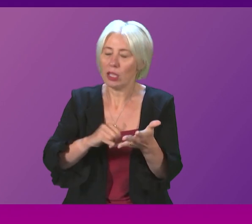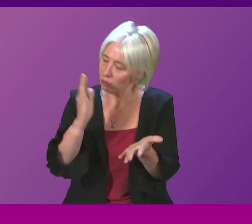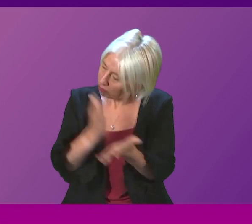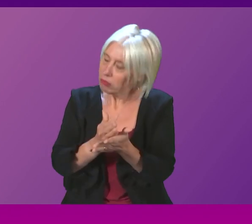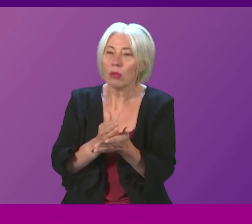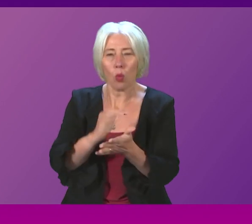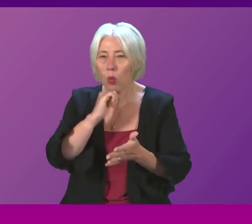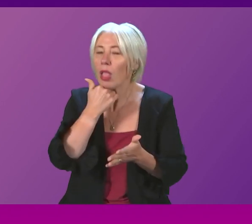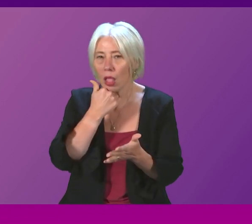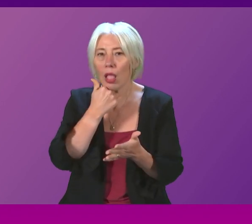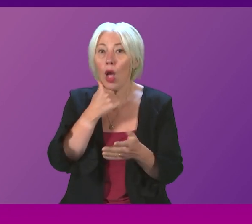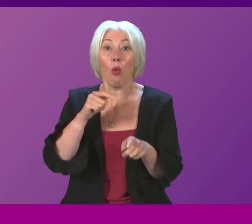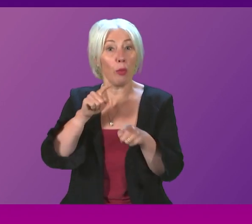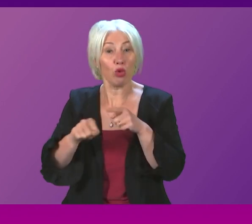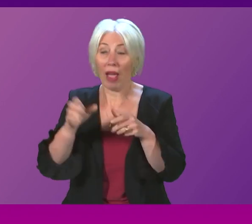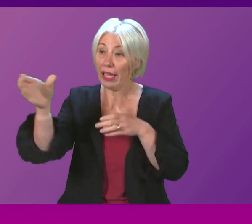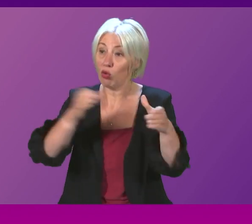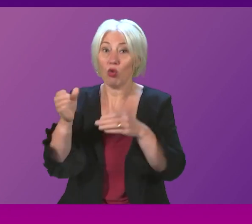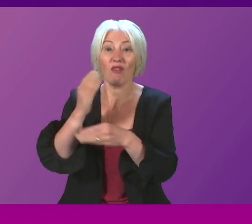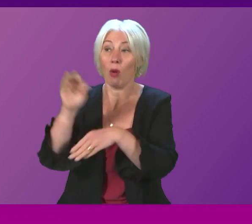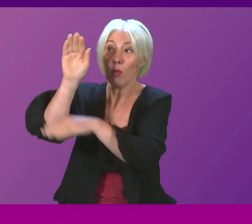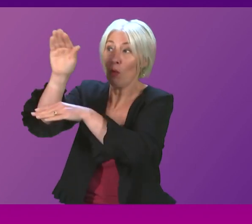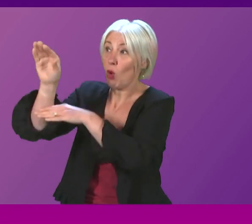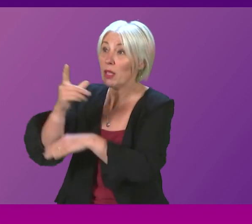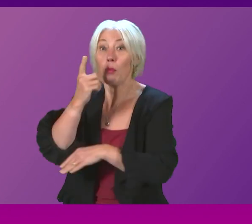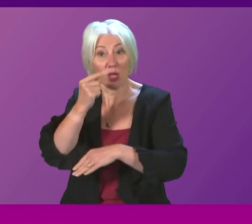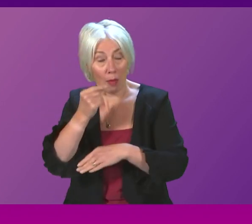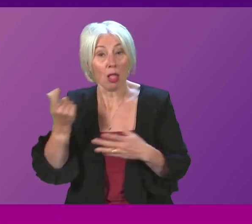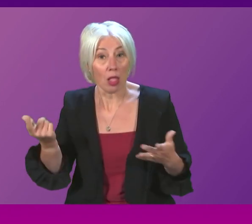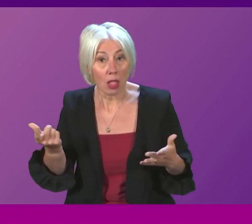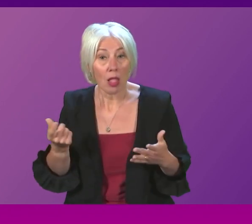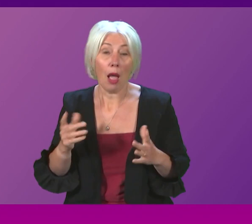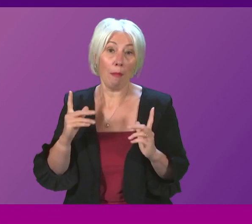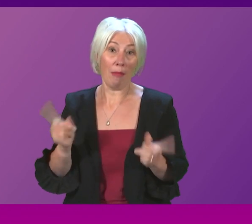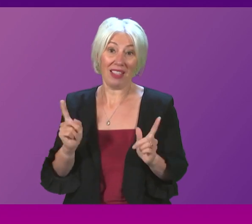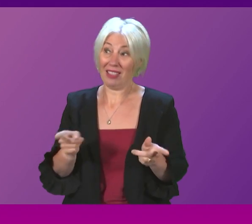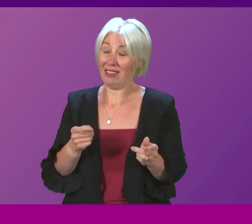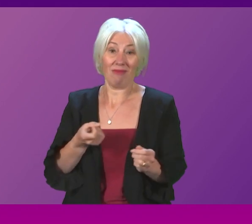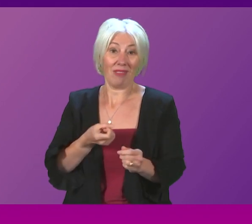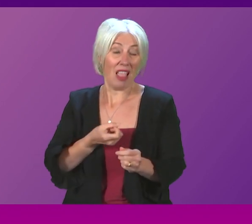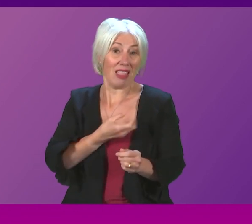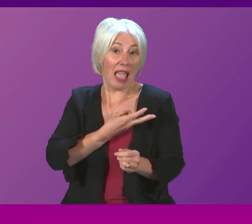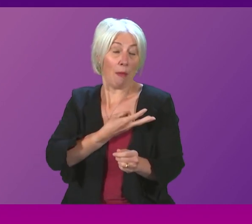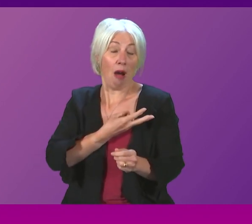try to recruit from overseas as much as we can, which is something that Labour, inexplicably, seems to have set its face against.